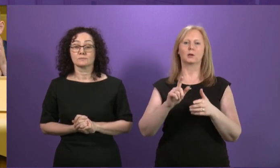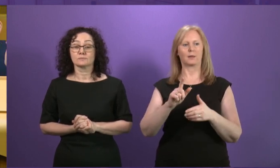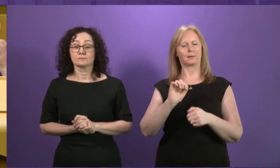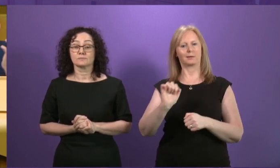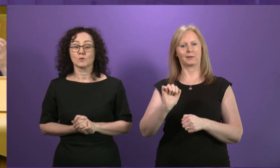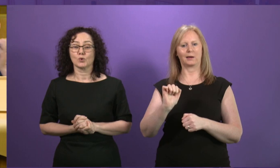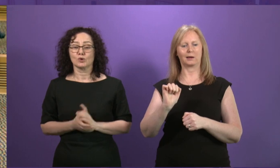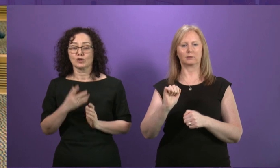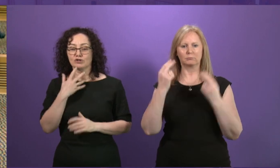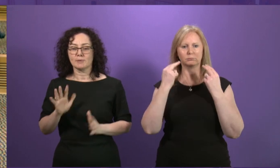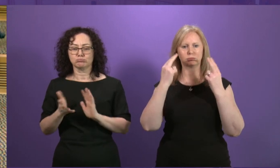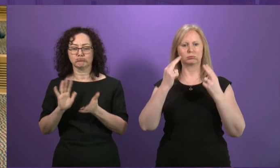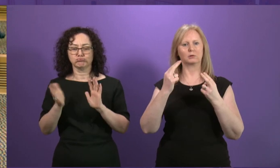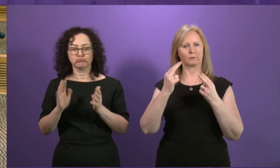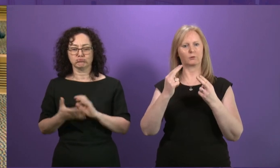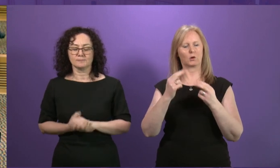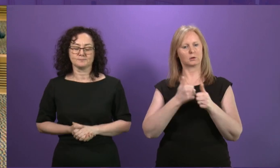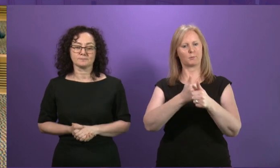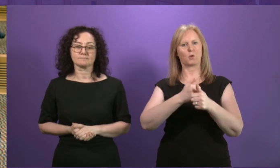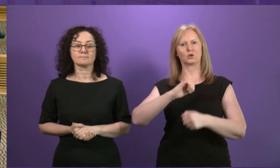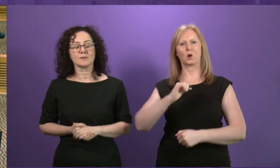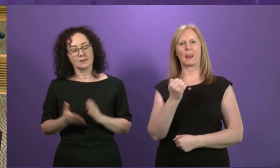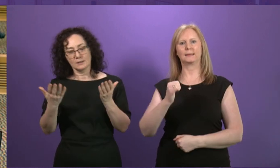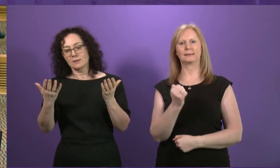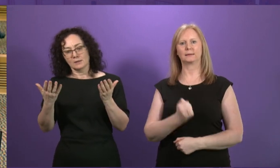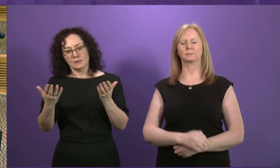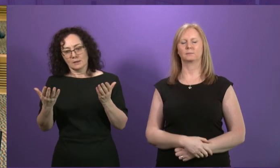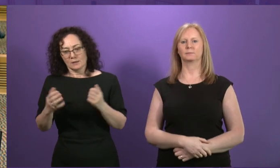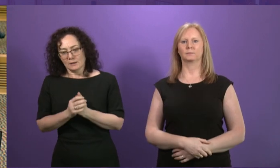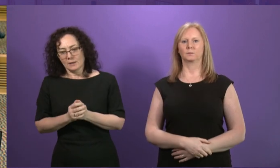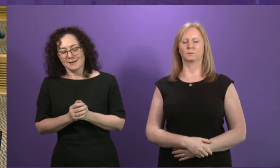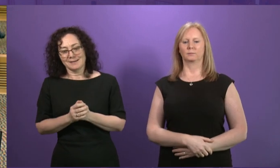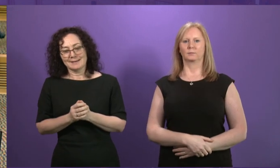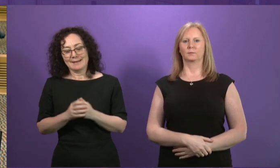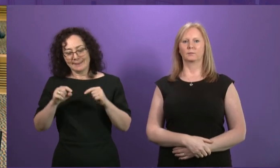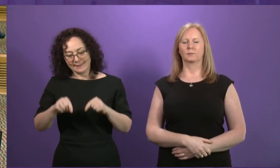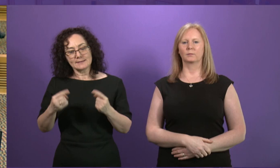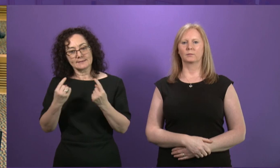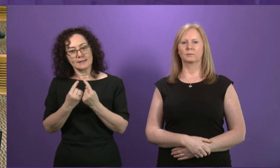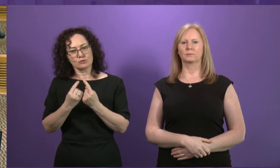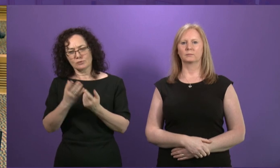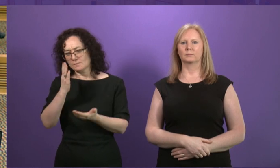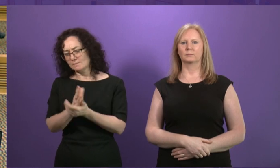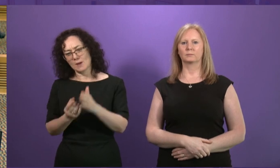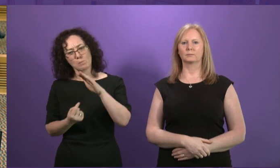The First Minister: Those points are important. Not only do we